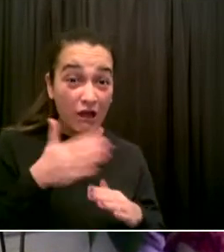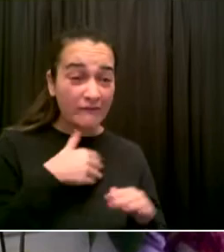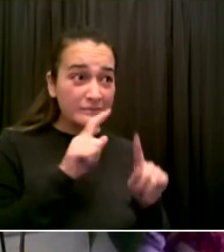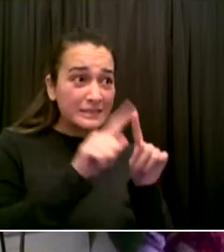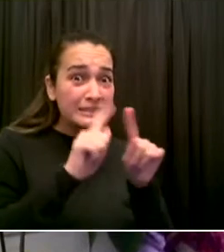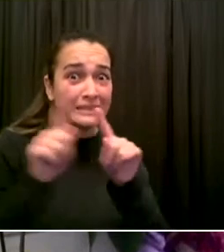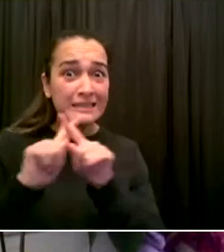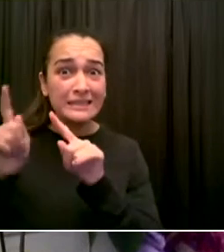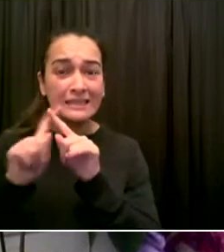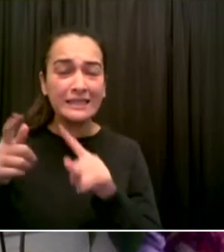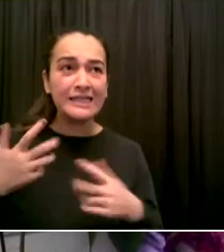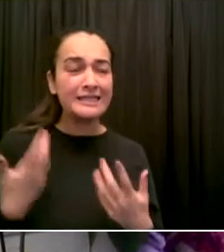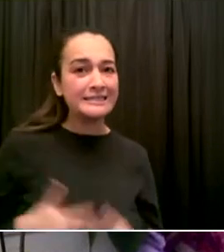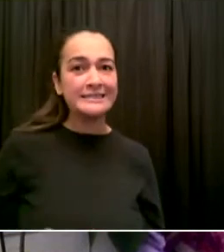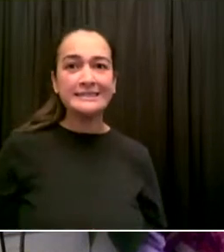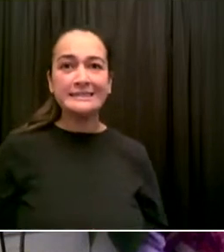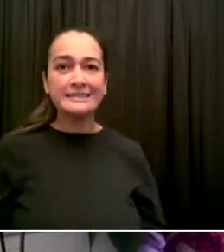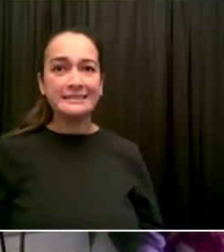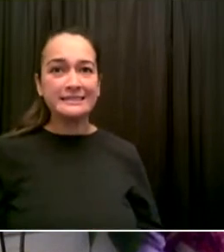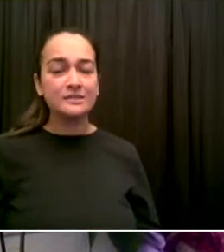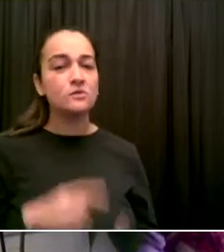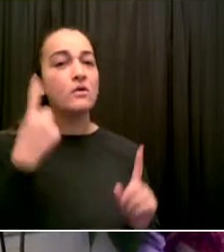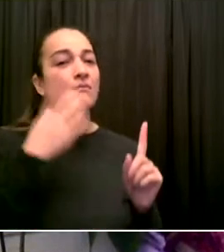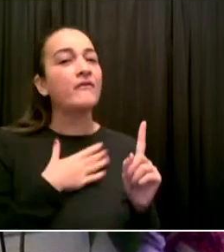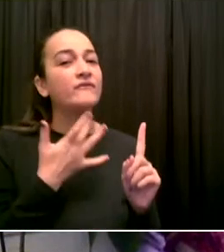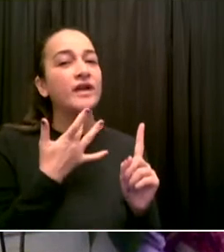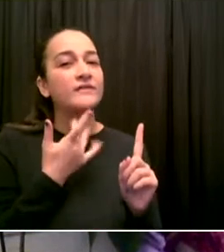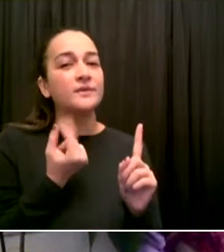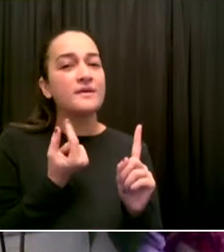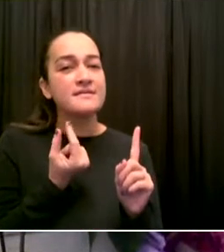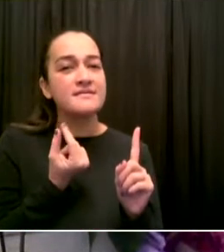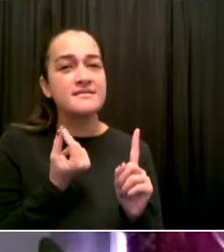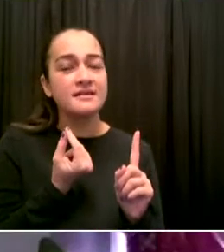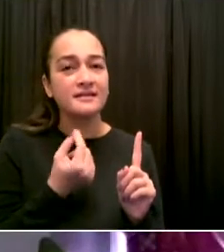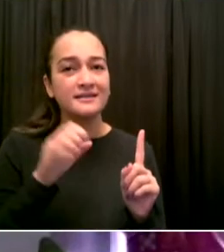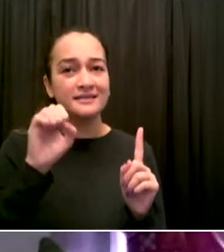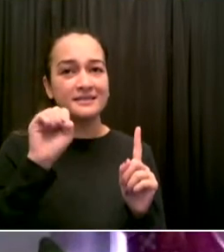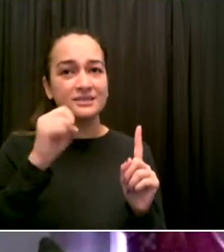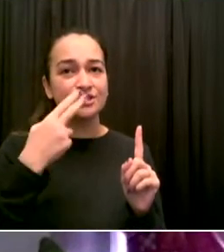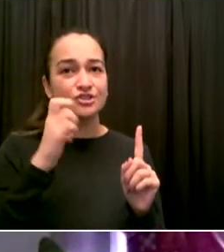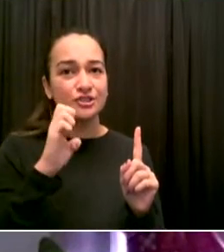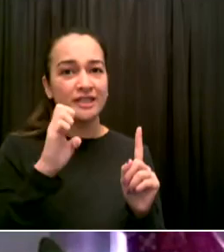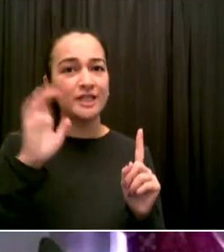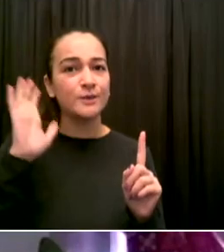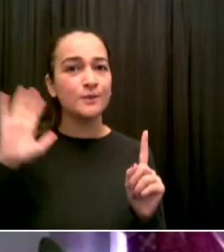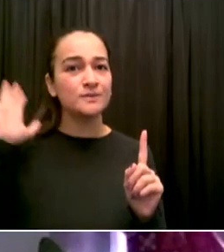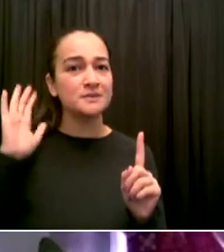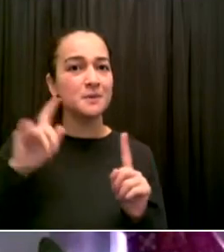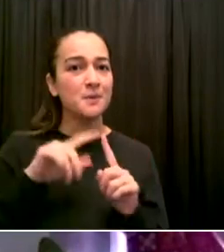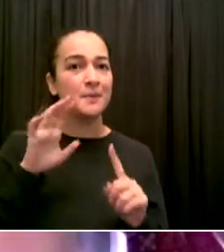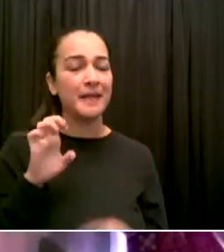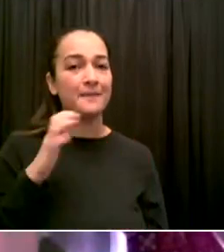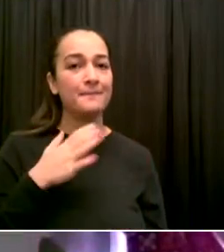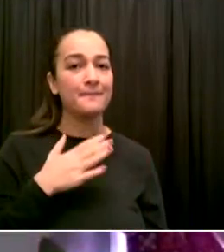NORMALLY I WOULD SAY SHE